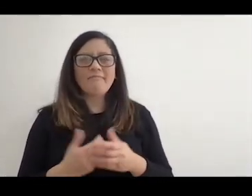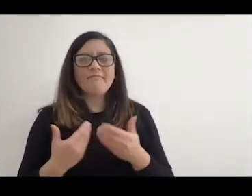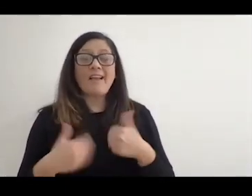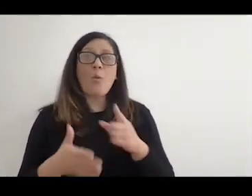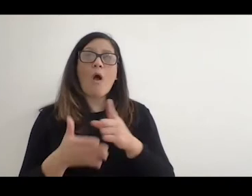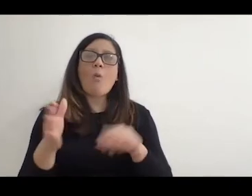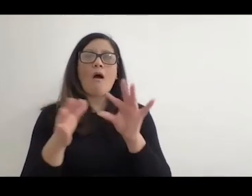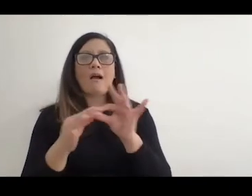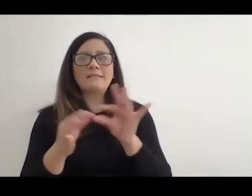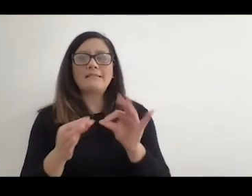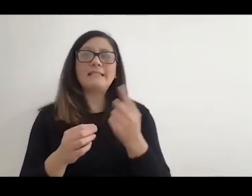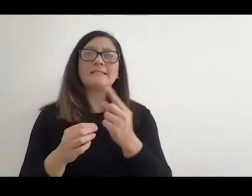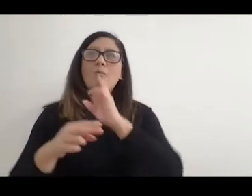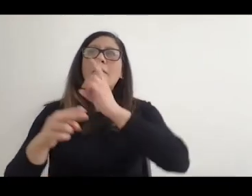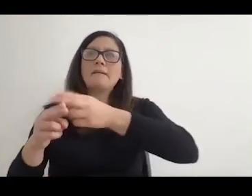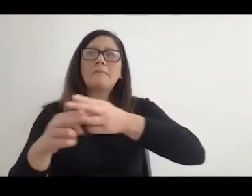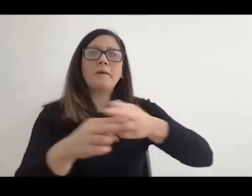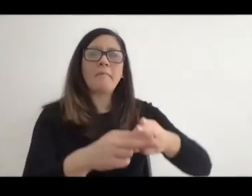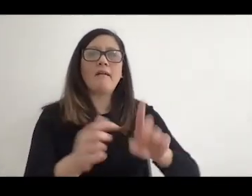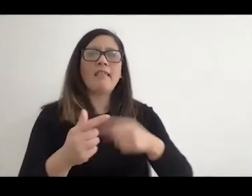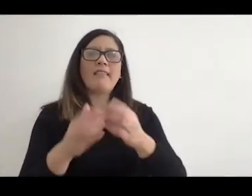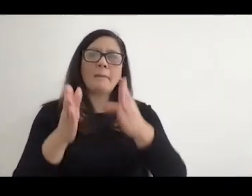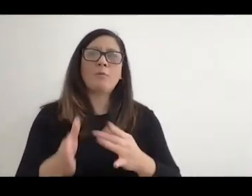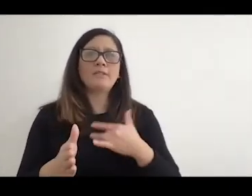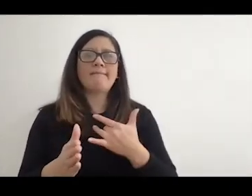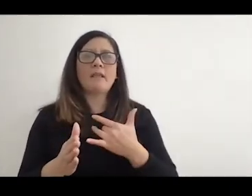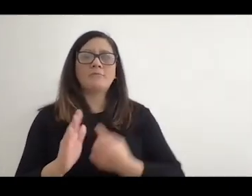hurt or harmed and then I'm liable. So I want to be very specific about